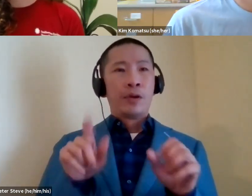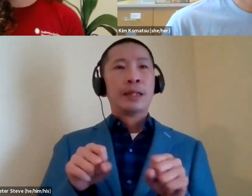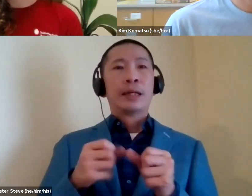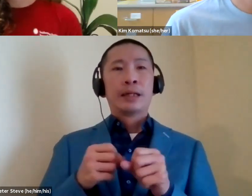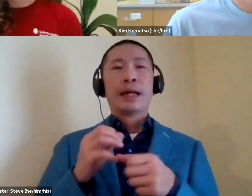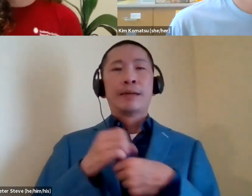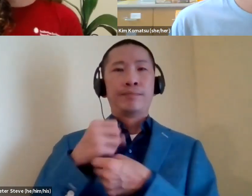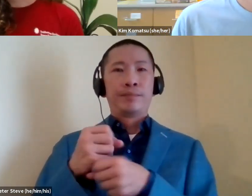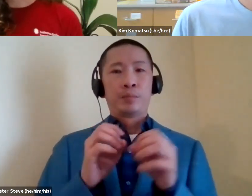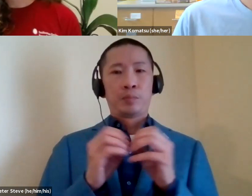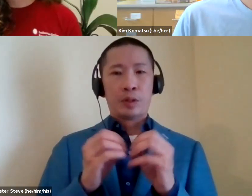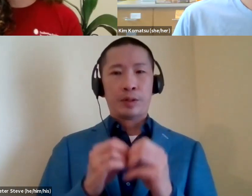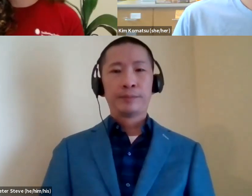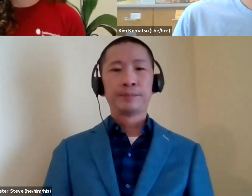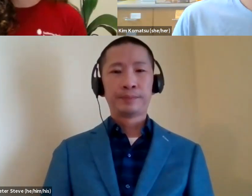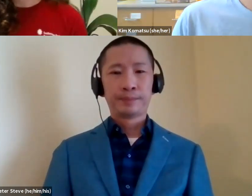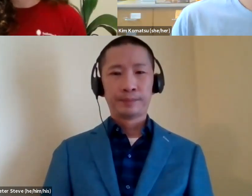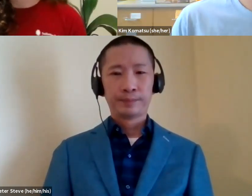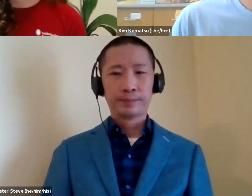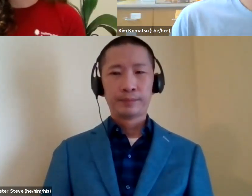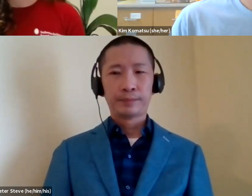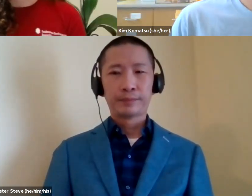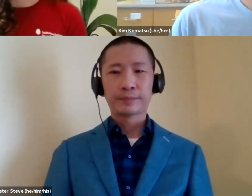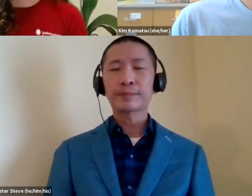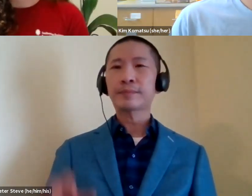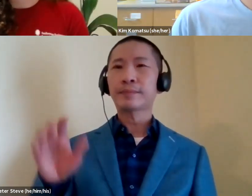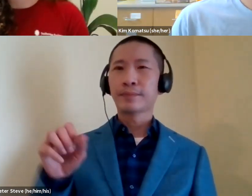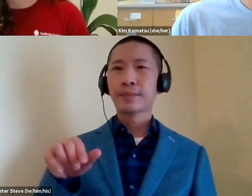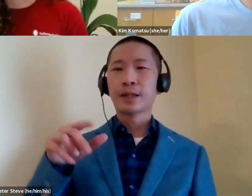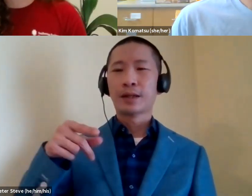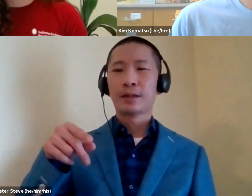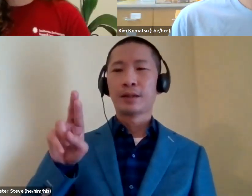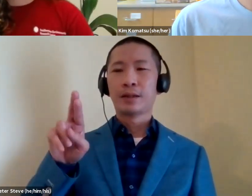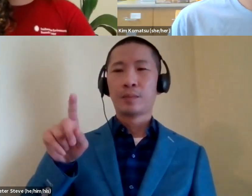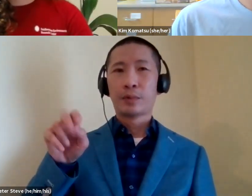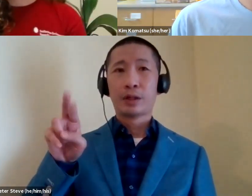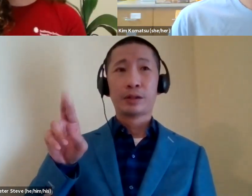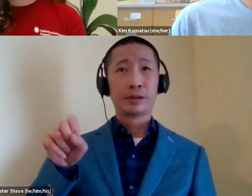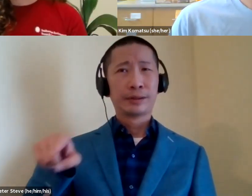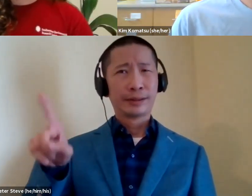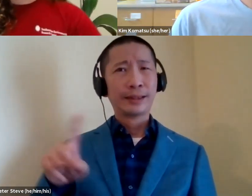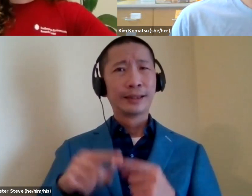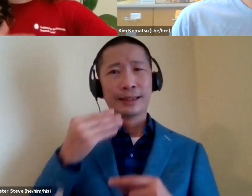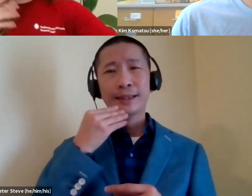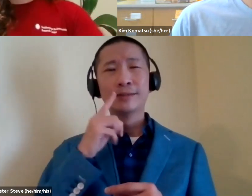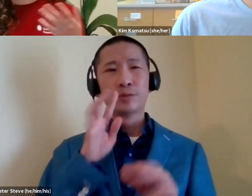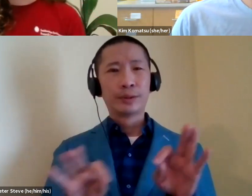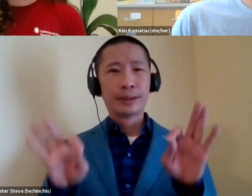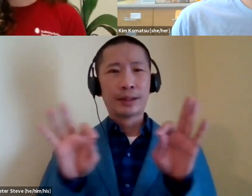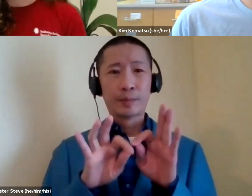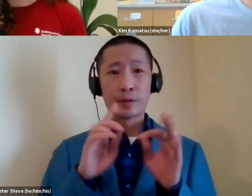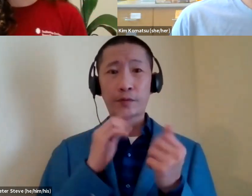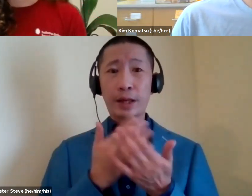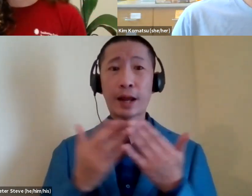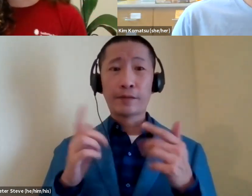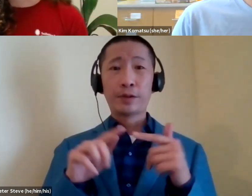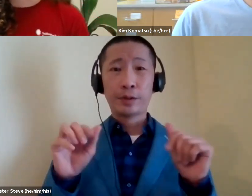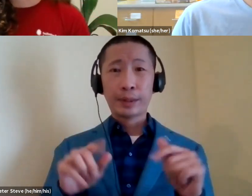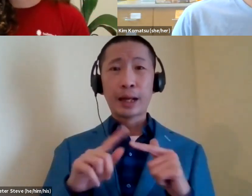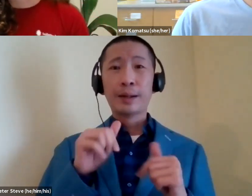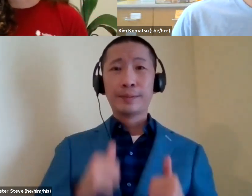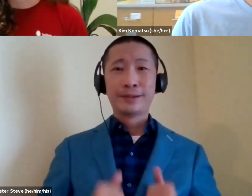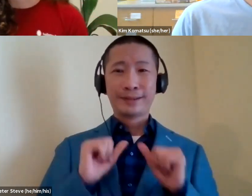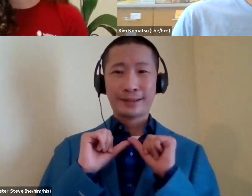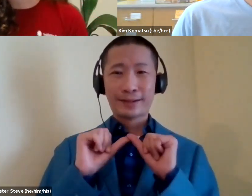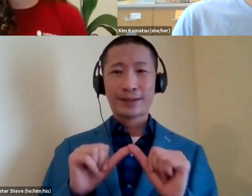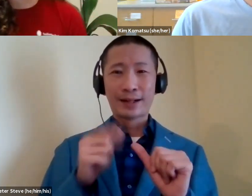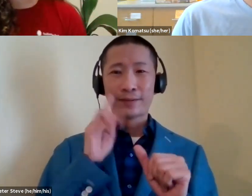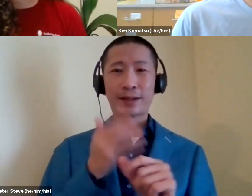Emily Borger: Mhmm yeah and, of course, the predators also need to eat so it's very important for everyone to be able to survive for our environment, to work out.